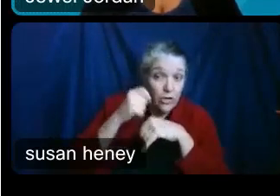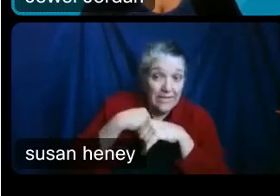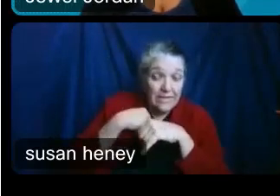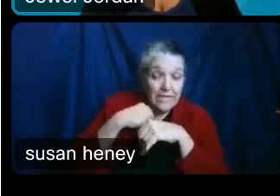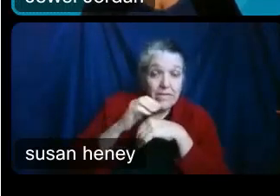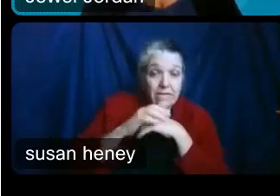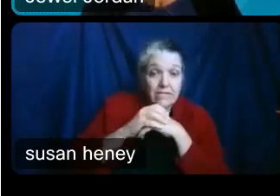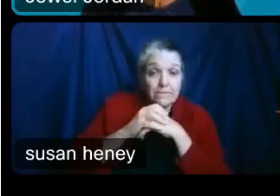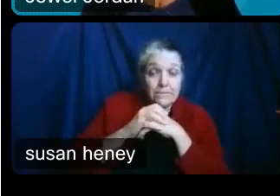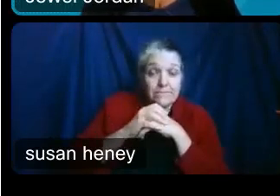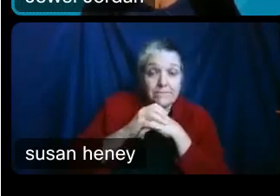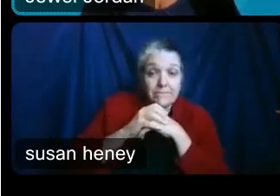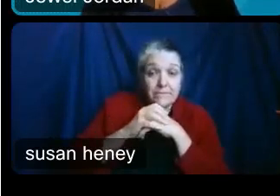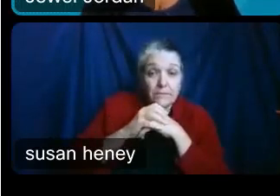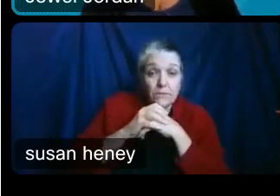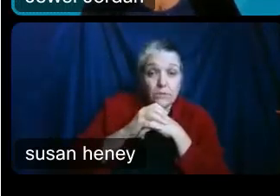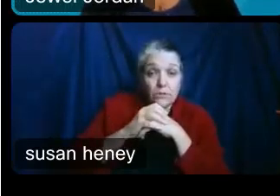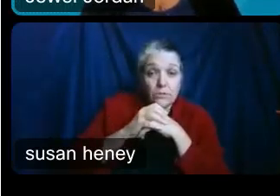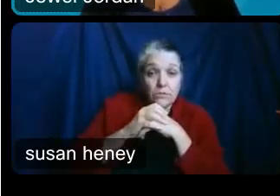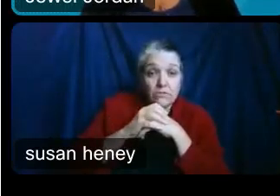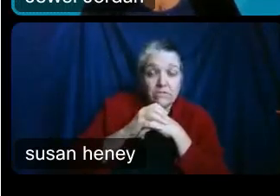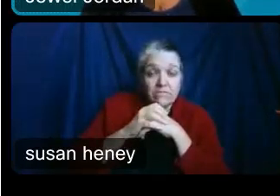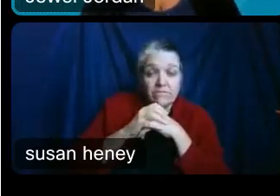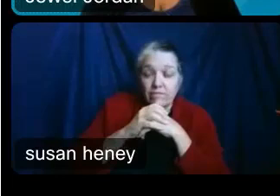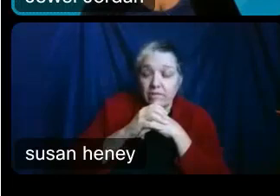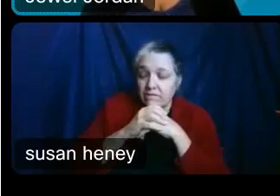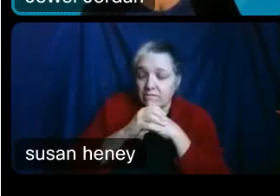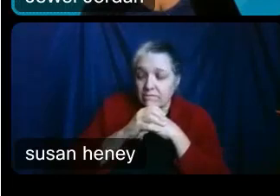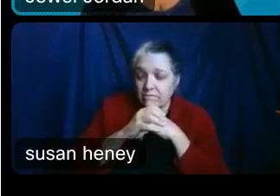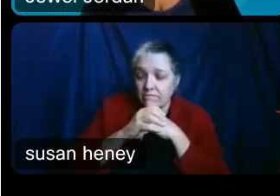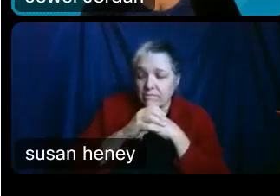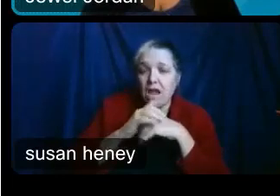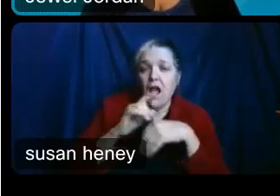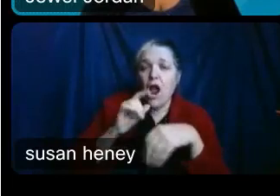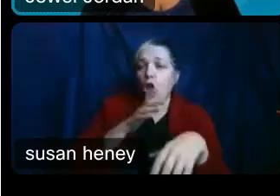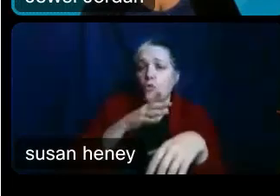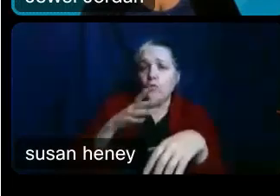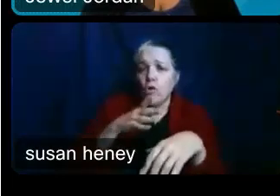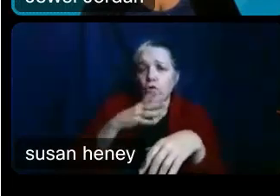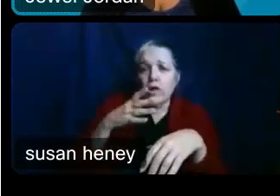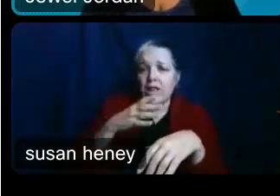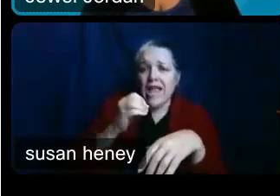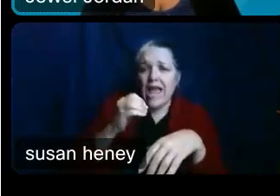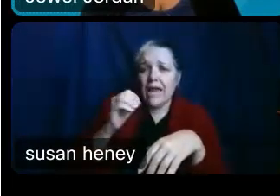Swarna Ready: Okay, is the rural and urban data available at the county level?